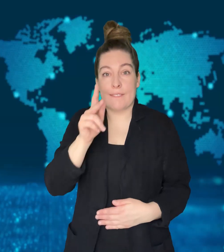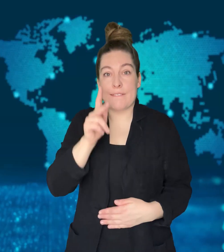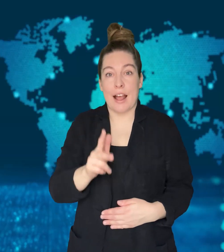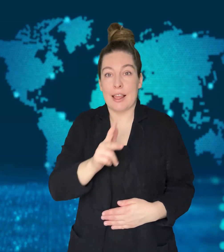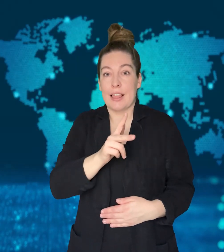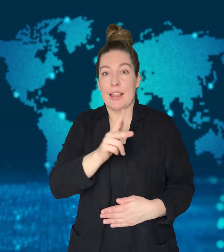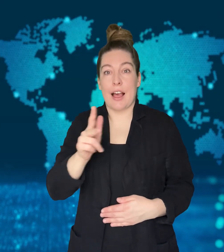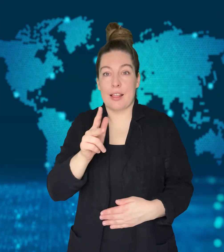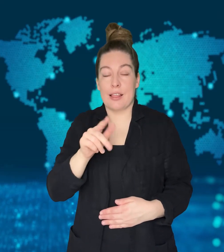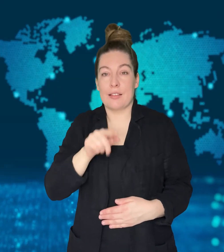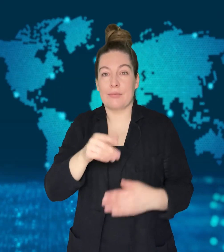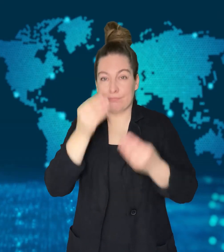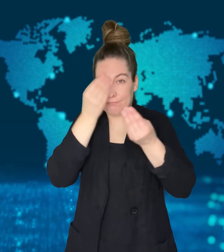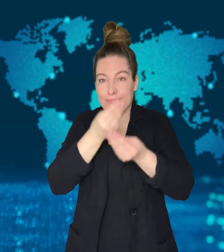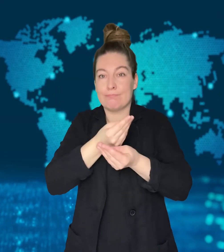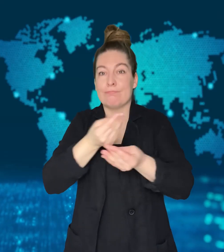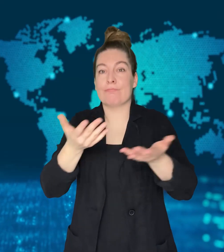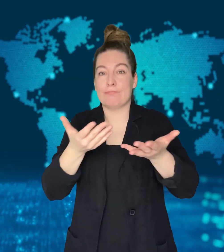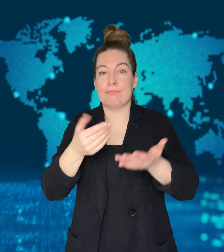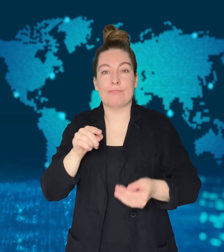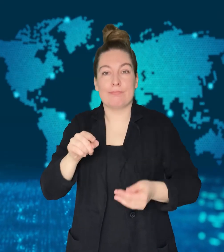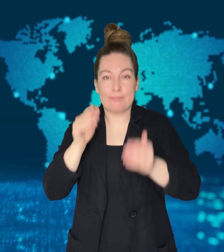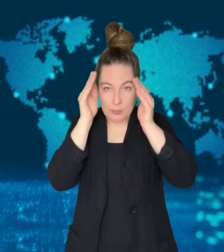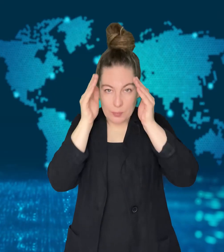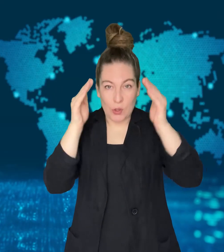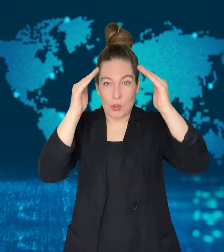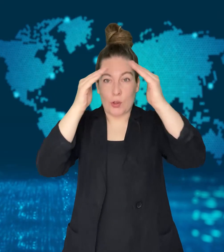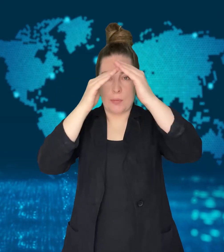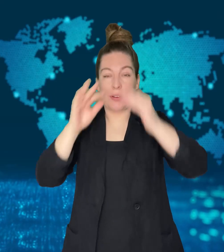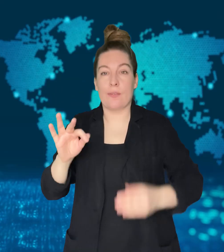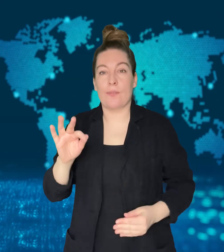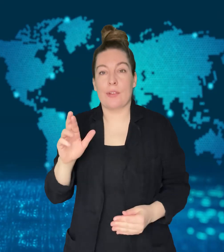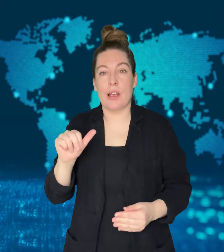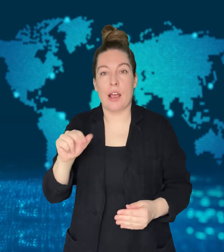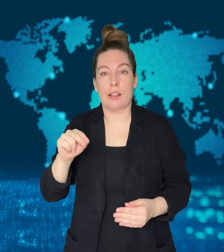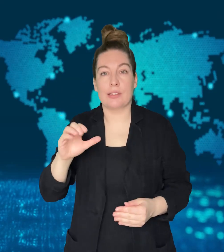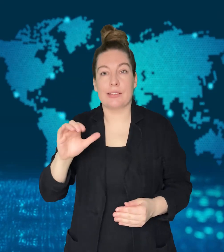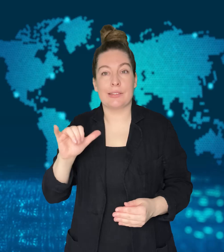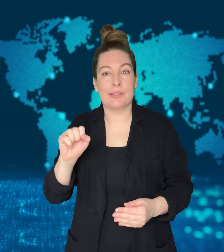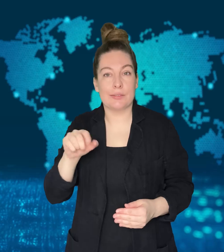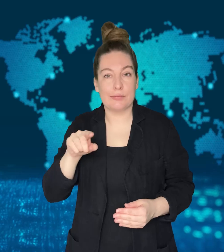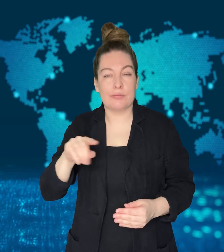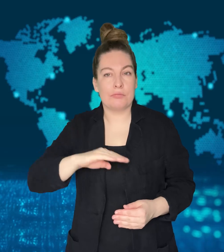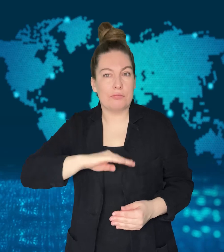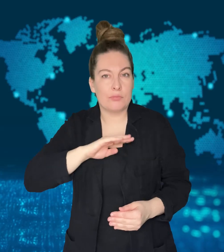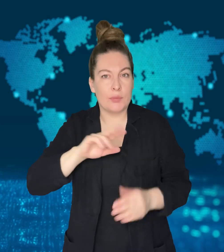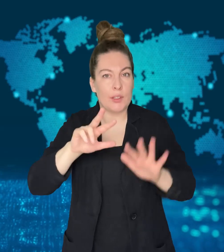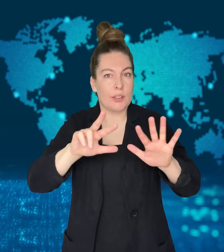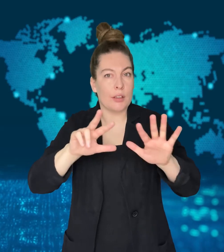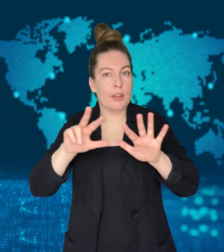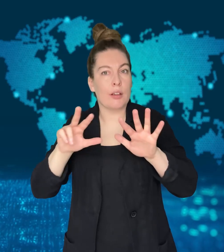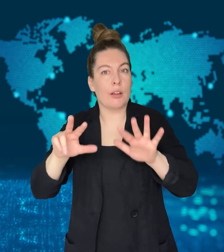[MONIKA]: The Vatican has reported that 88-year-old Pope Francis is